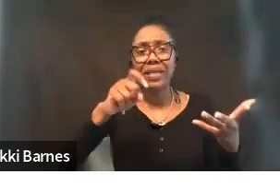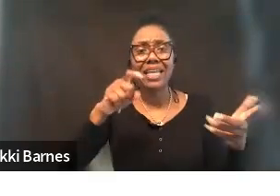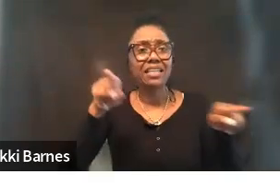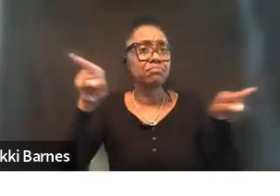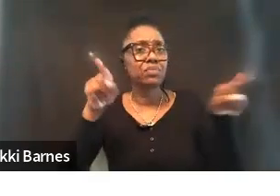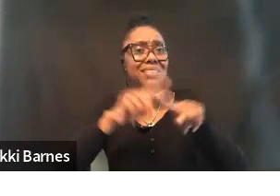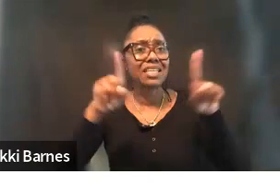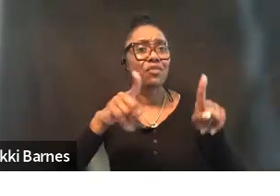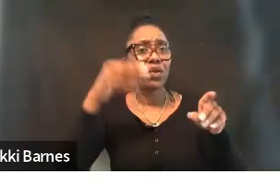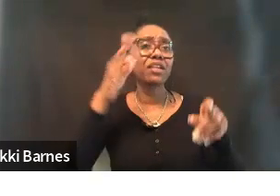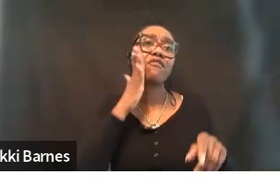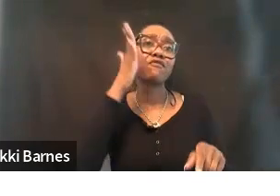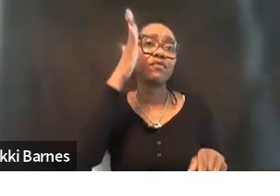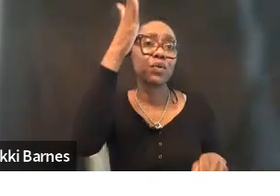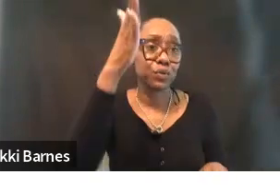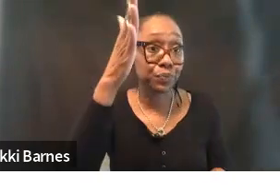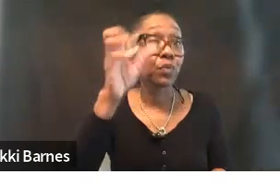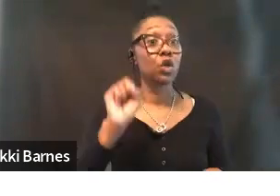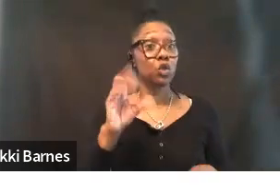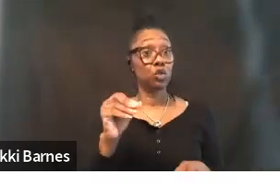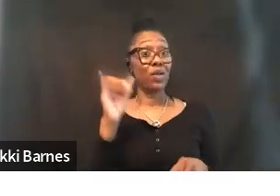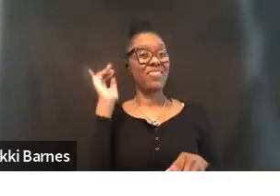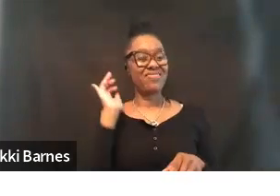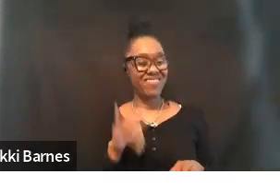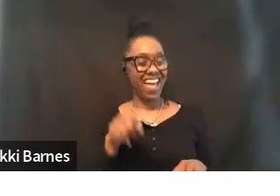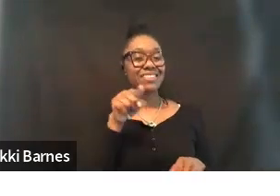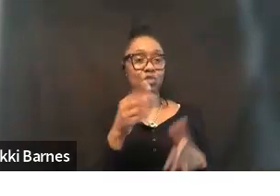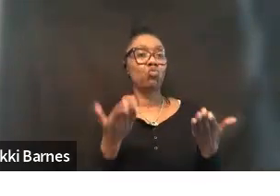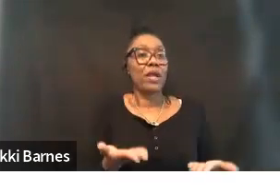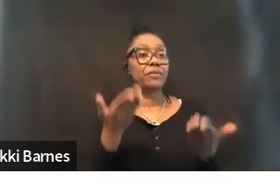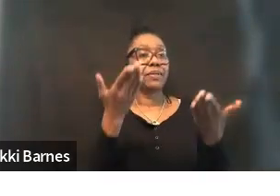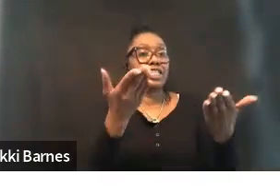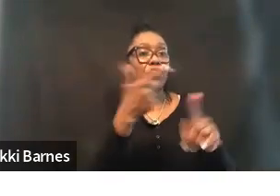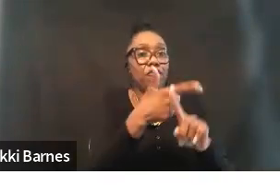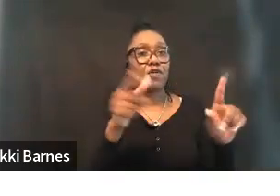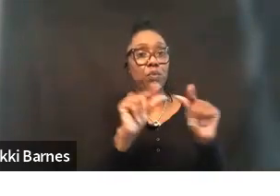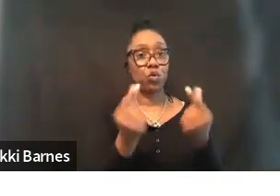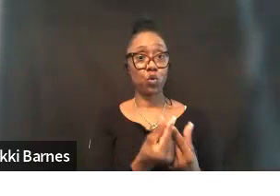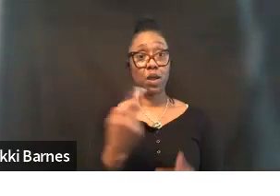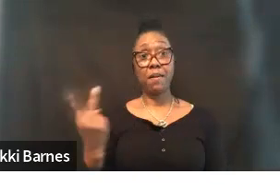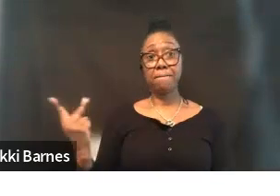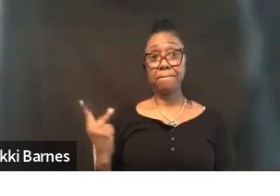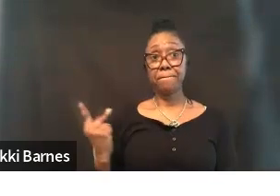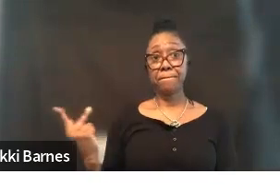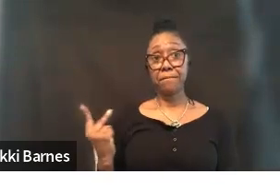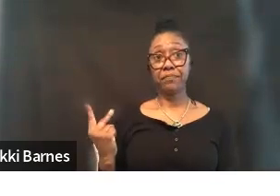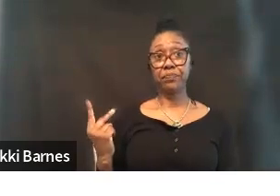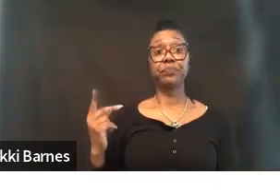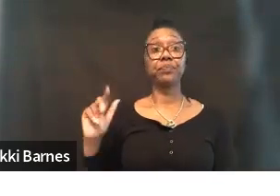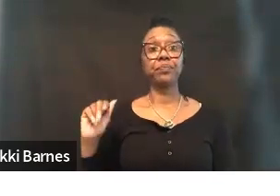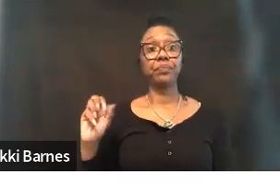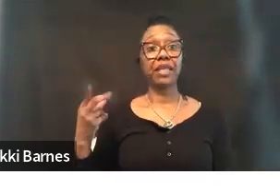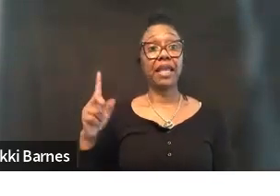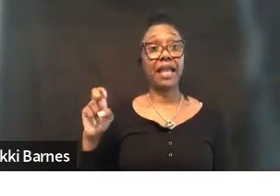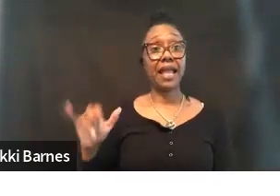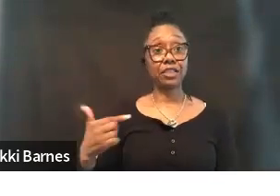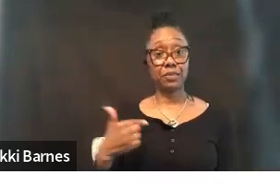So those are the the comprehensive recommendations from the group. Ashley and I are gonna talk a little bit about which of these we've been able to move forward.